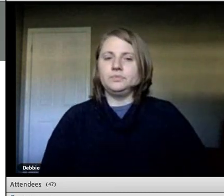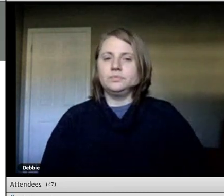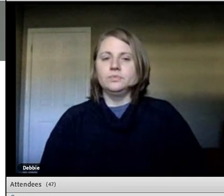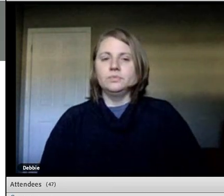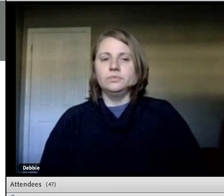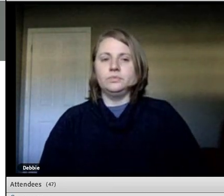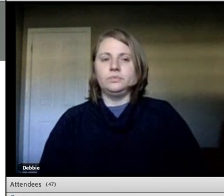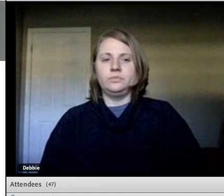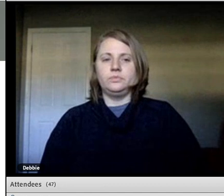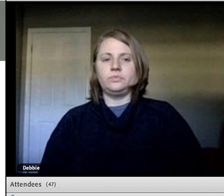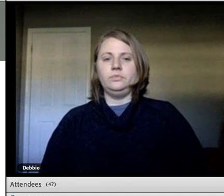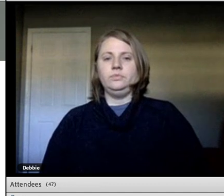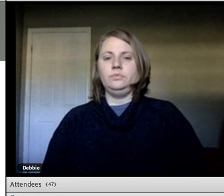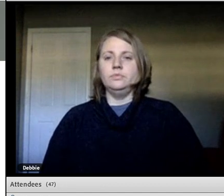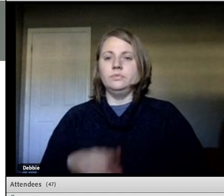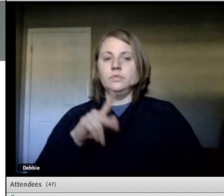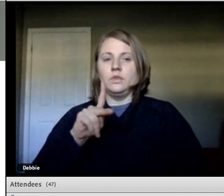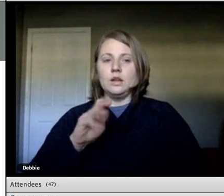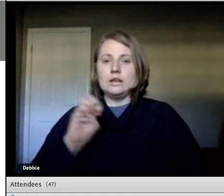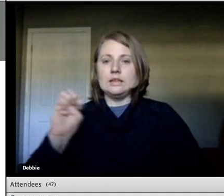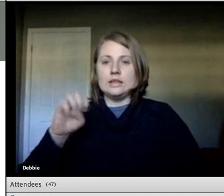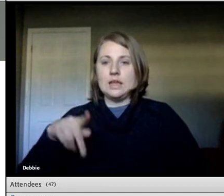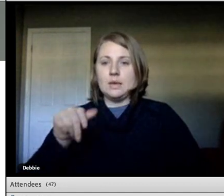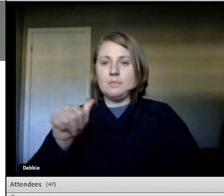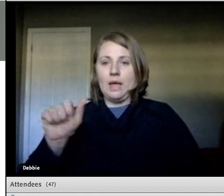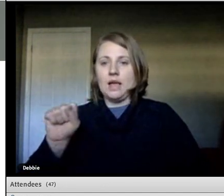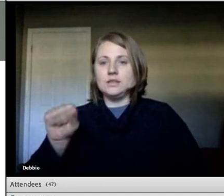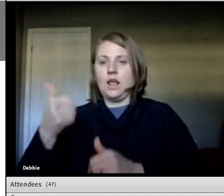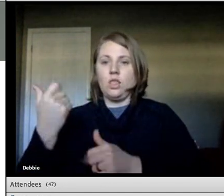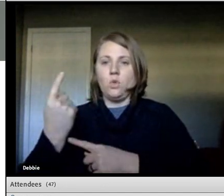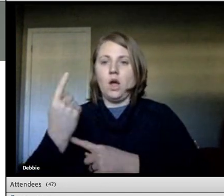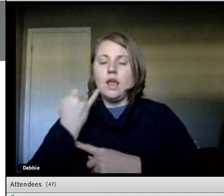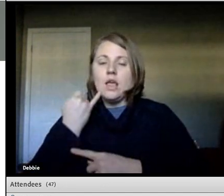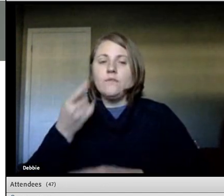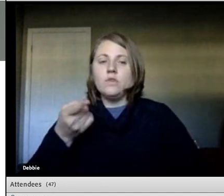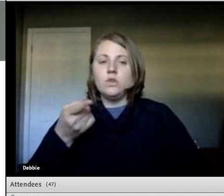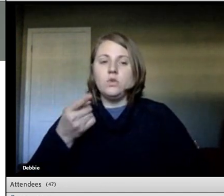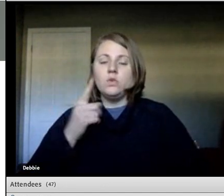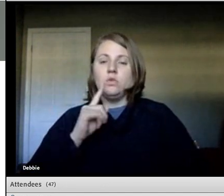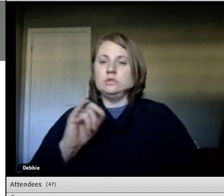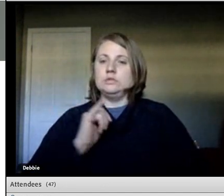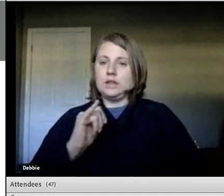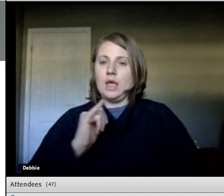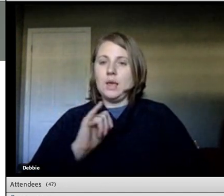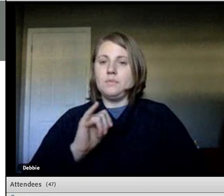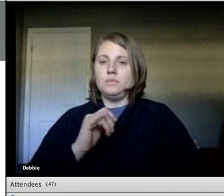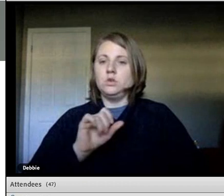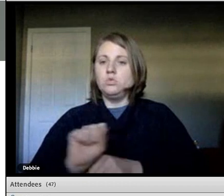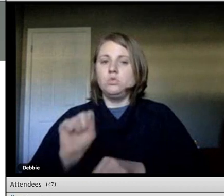KeePass is another one. If you are like me, and you work on multiple devices. You have your work computer,